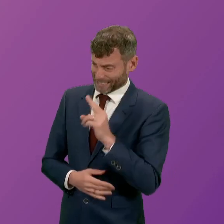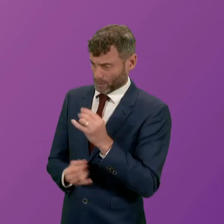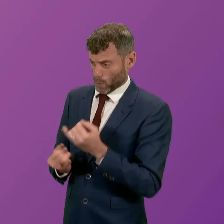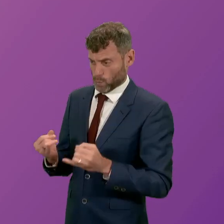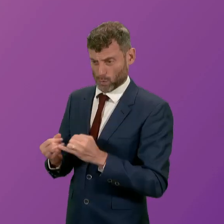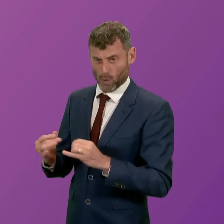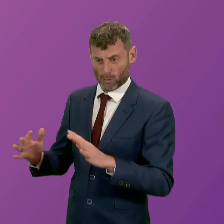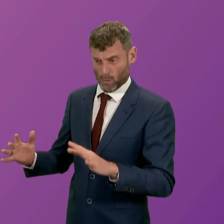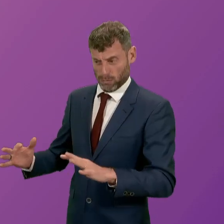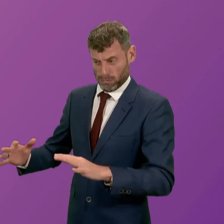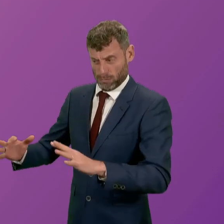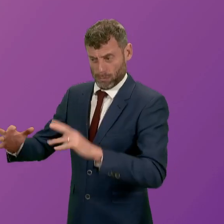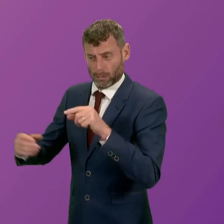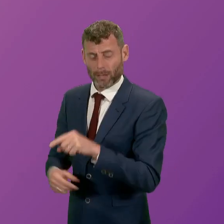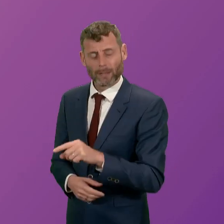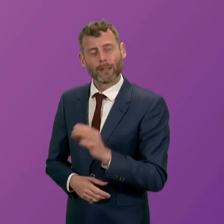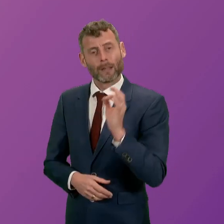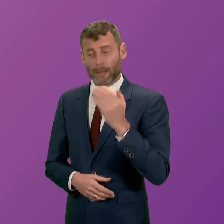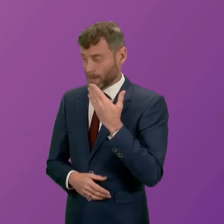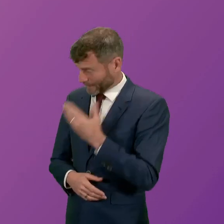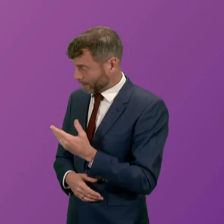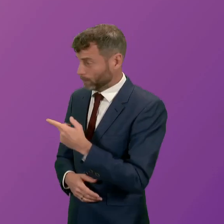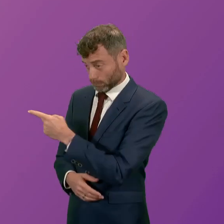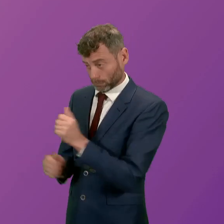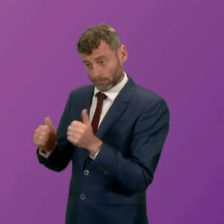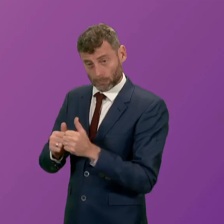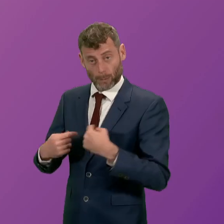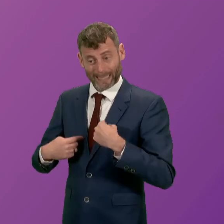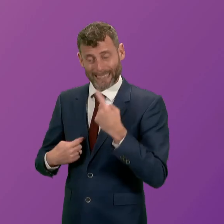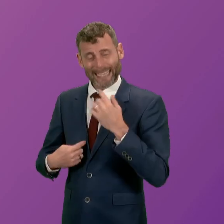Minister join me in urging de-escalation in the region? Does he agree that peace